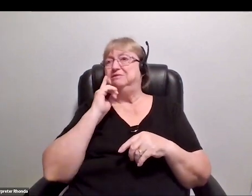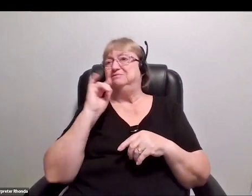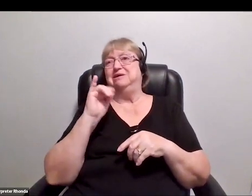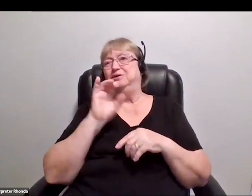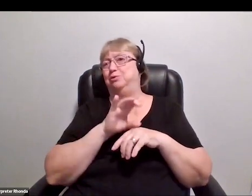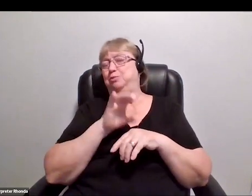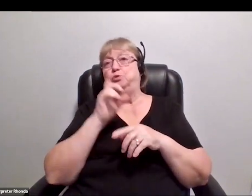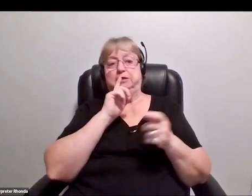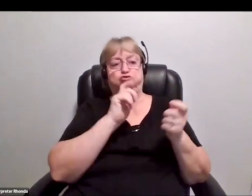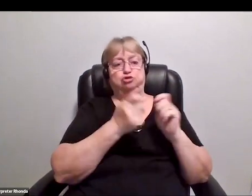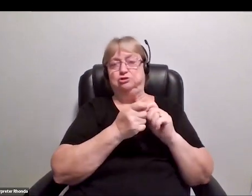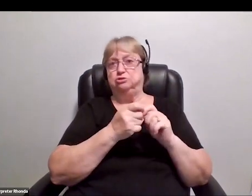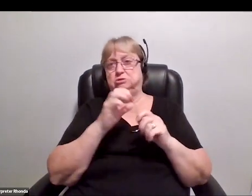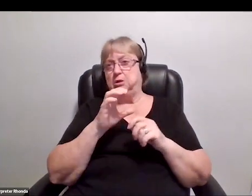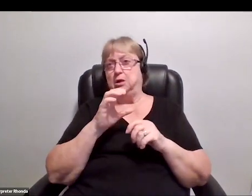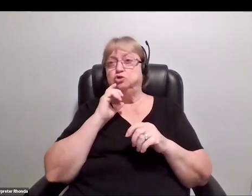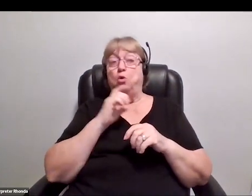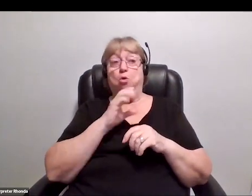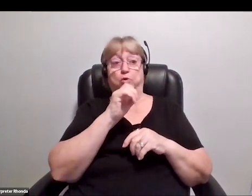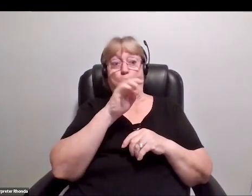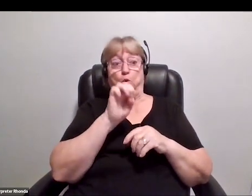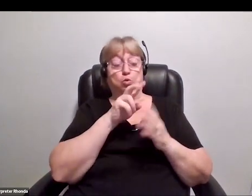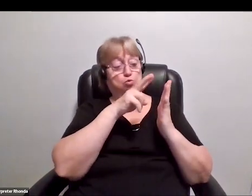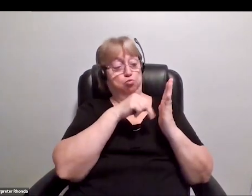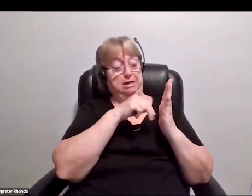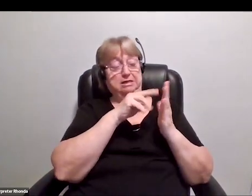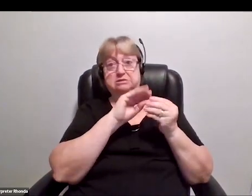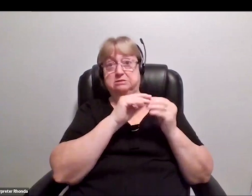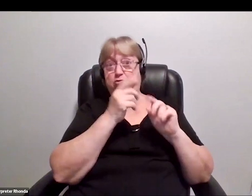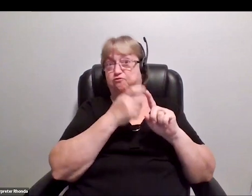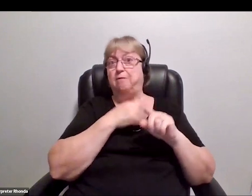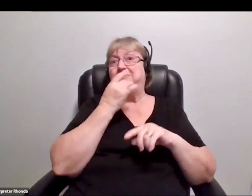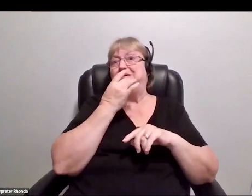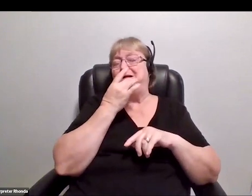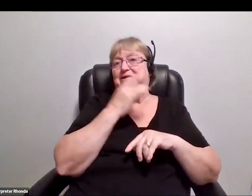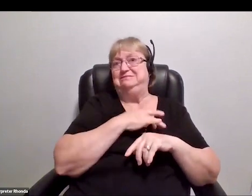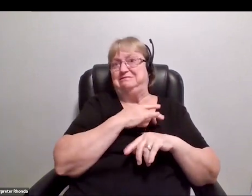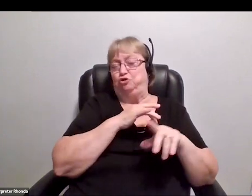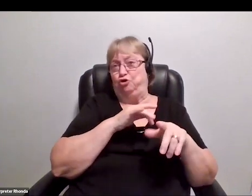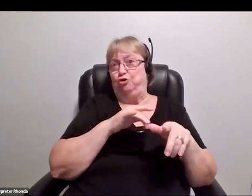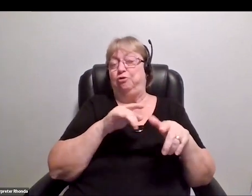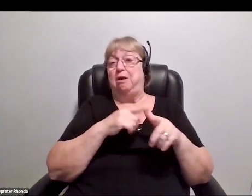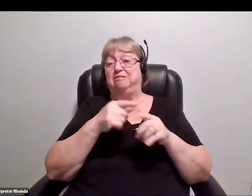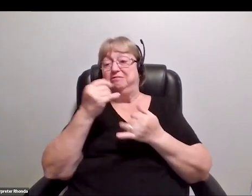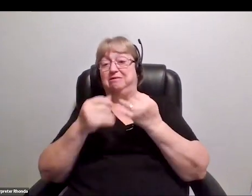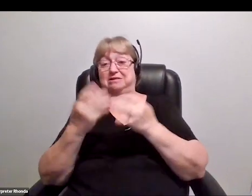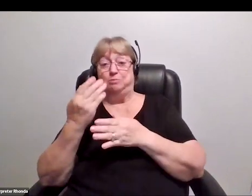It's where the code sits. It's reading in these numbers from the light sensor. Then one last component is this bottom rectangular piece,